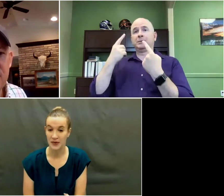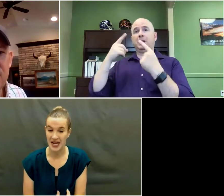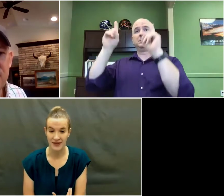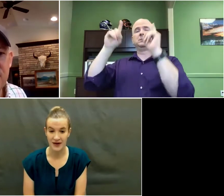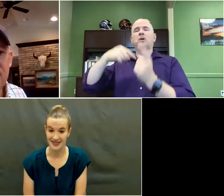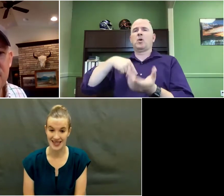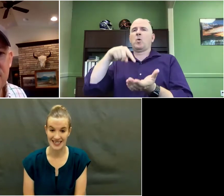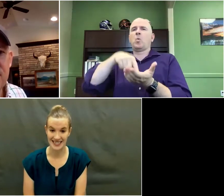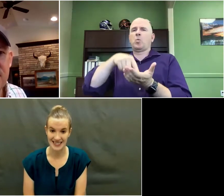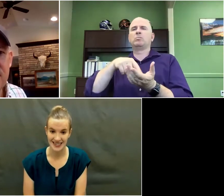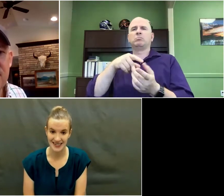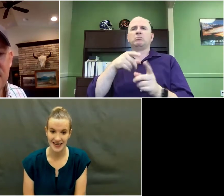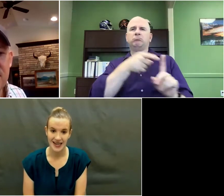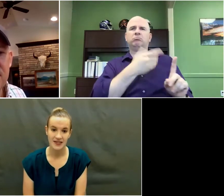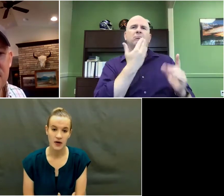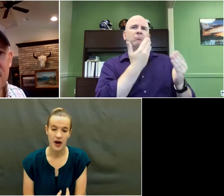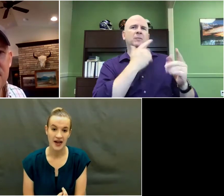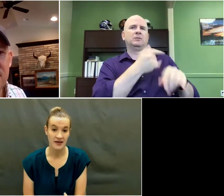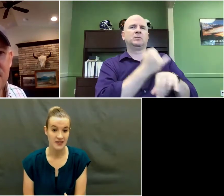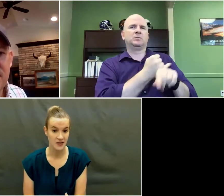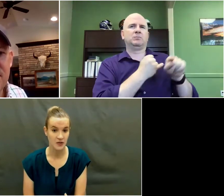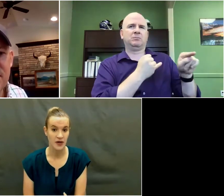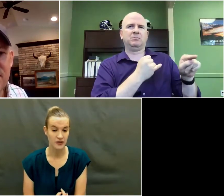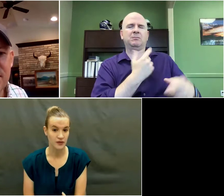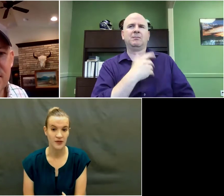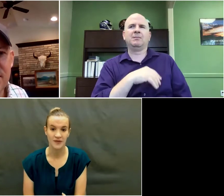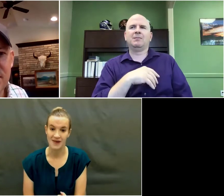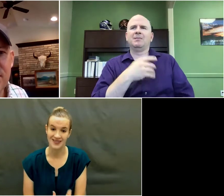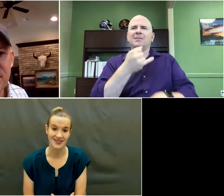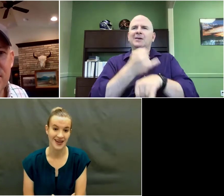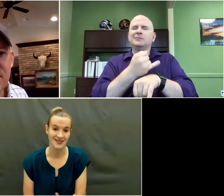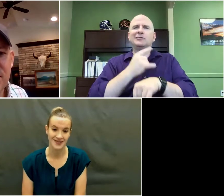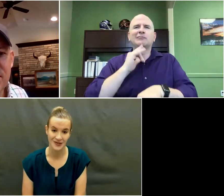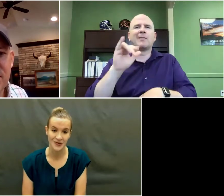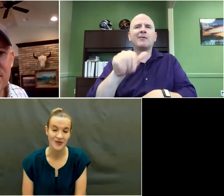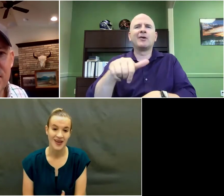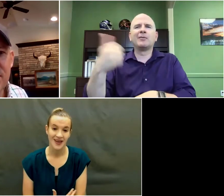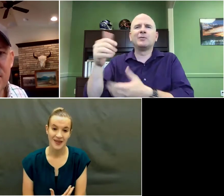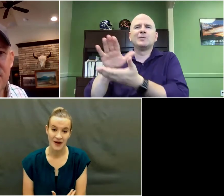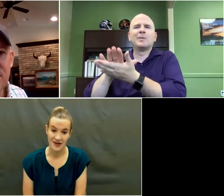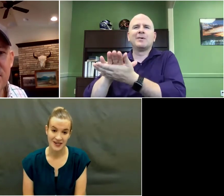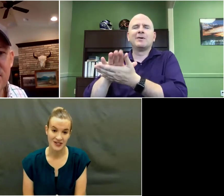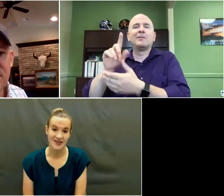wouldn't have the friends that I did. So I honestly do attribute my success to the foundation